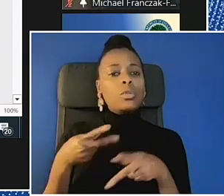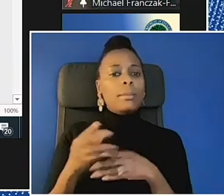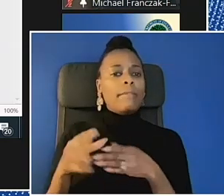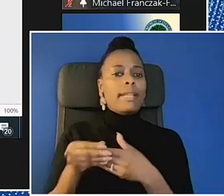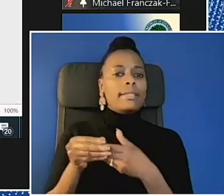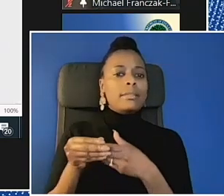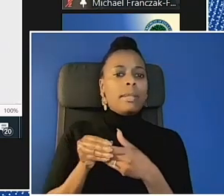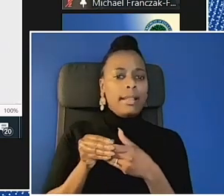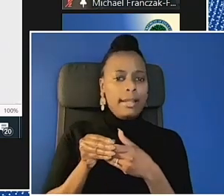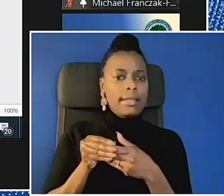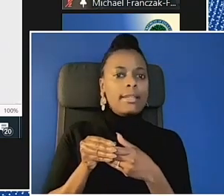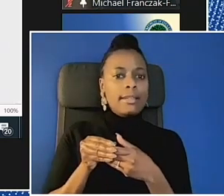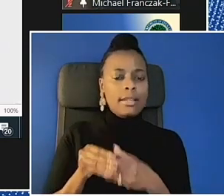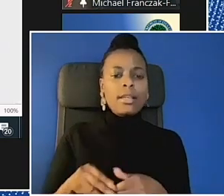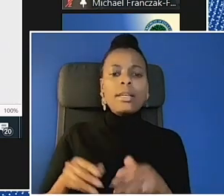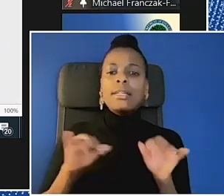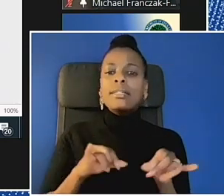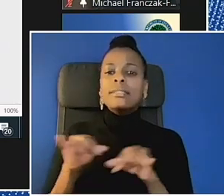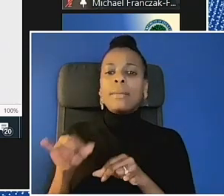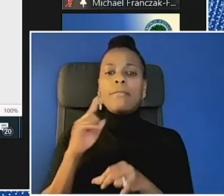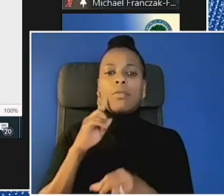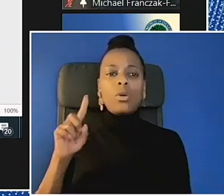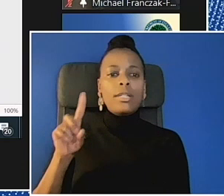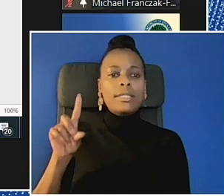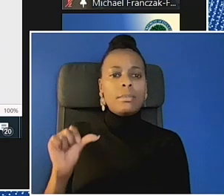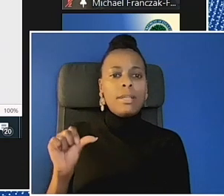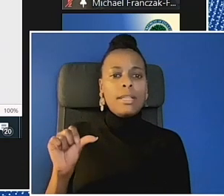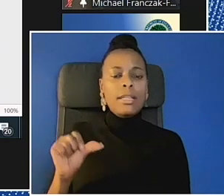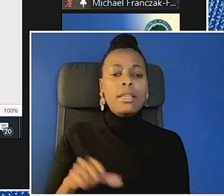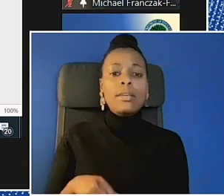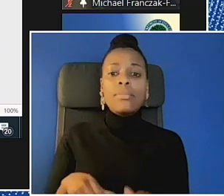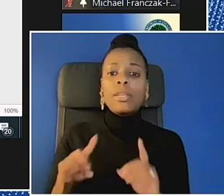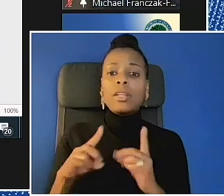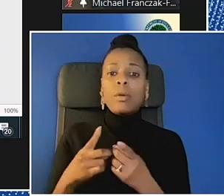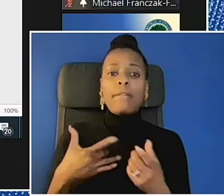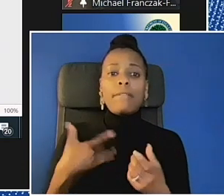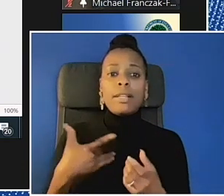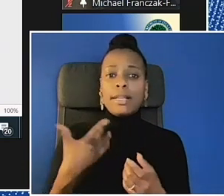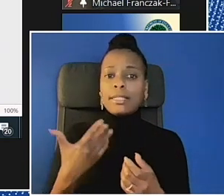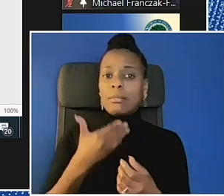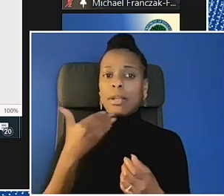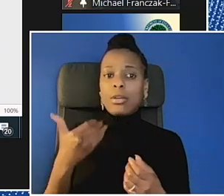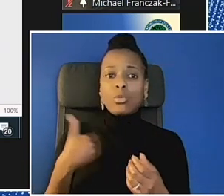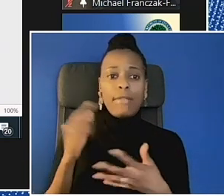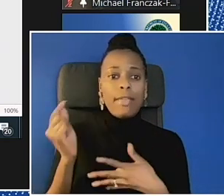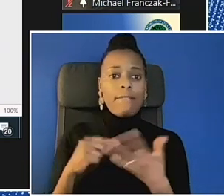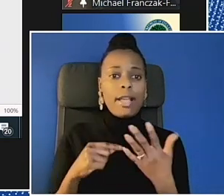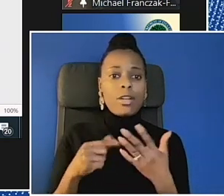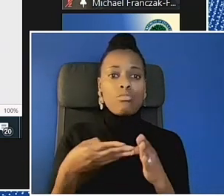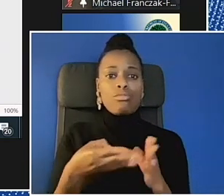The same is true for disability. The Department thinks it is better to keep the factor broad to maintain flexibility.